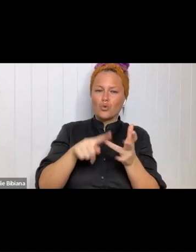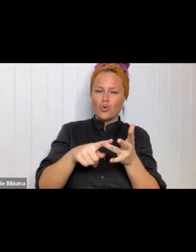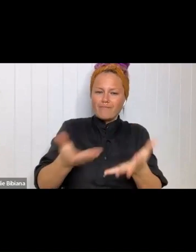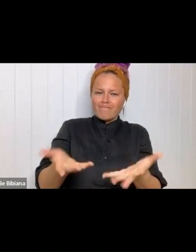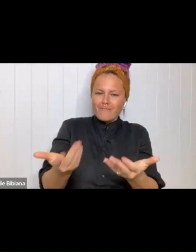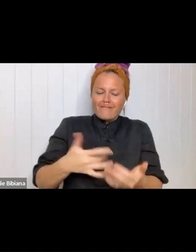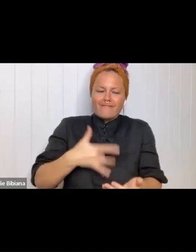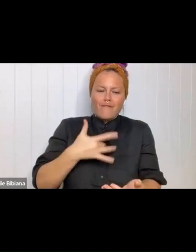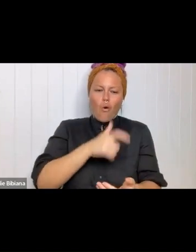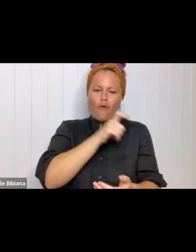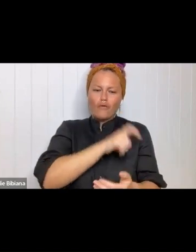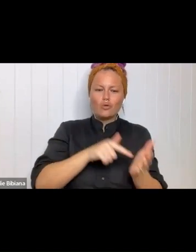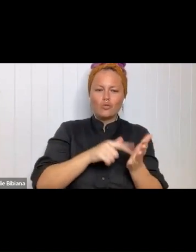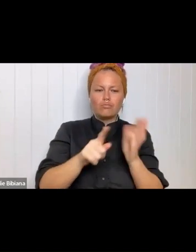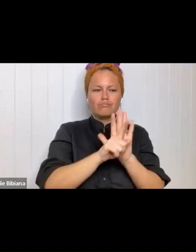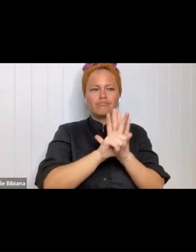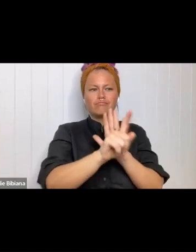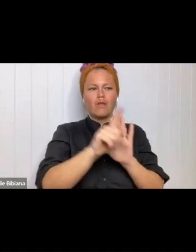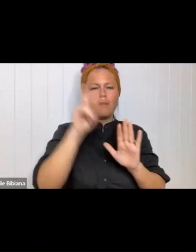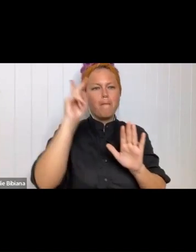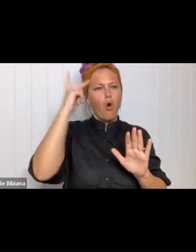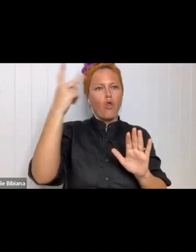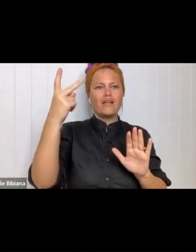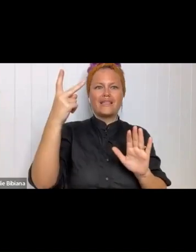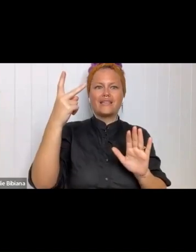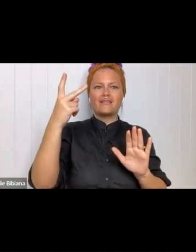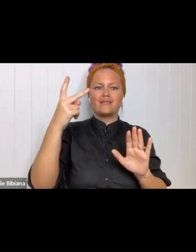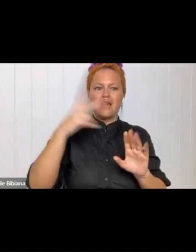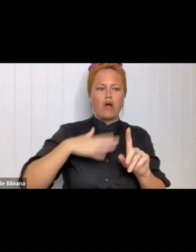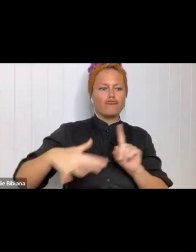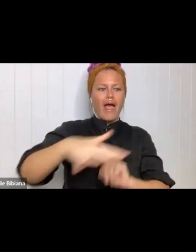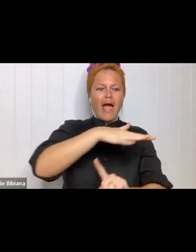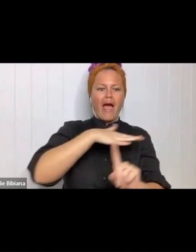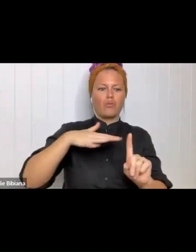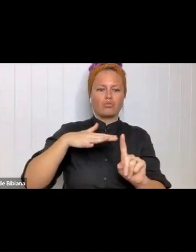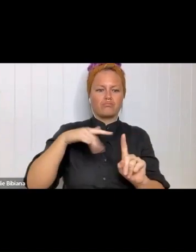represent the politics that sit around disability, so that there